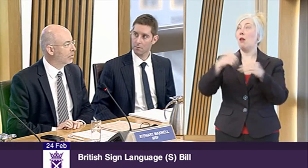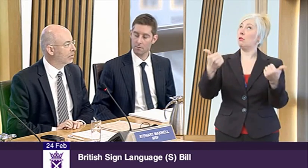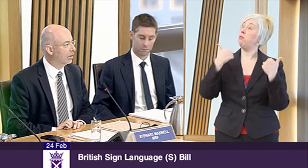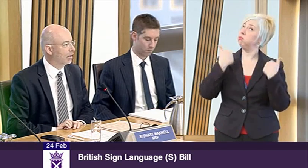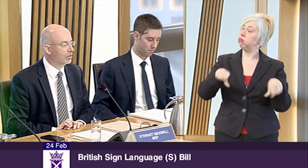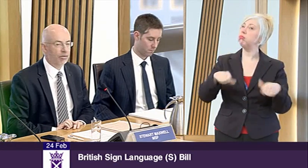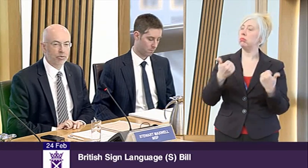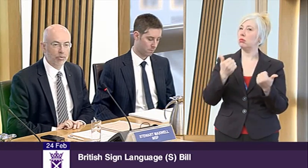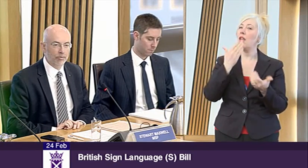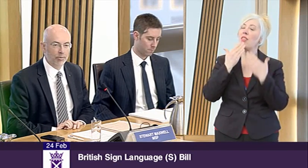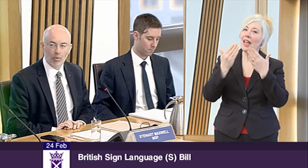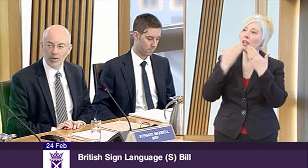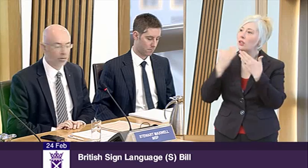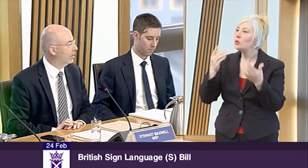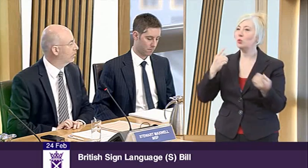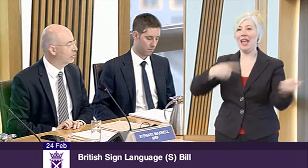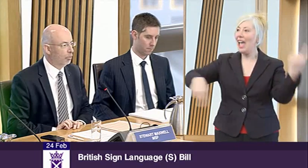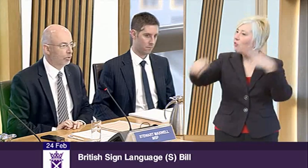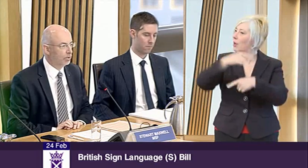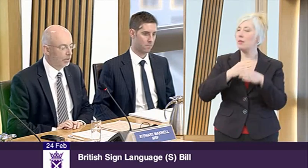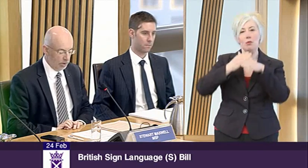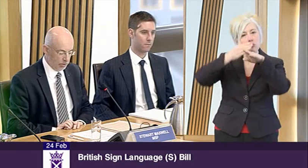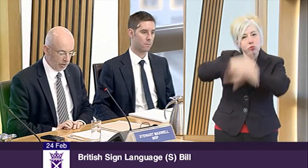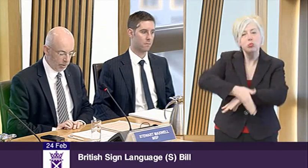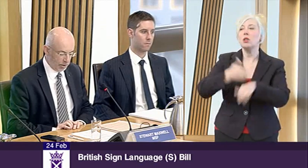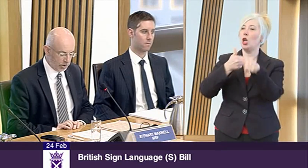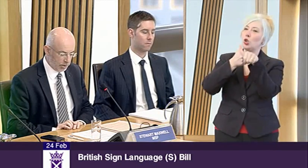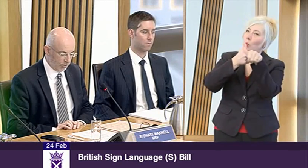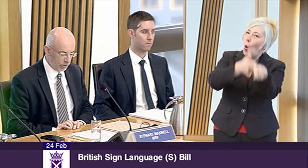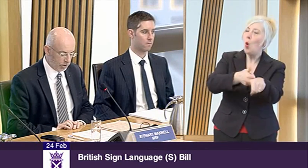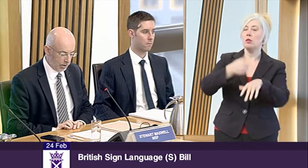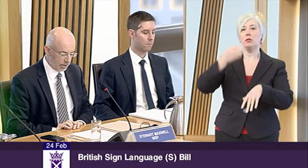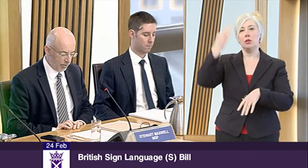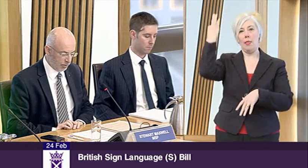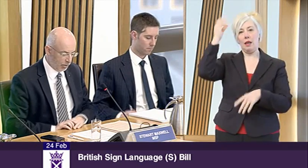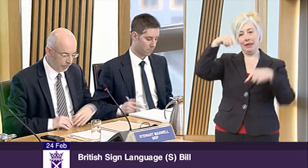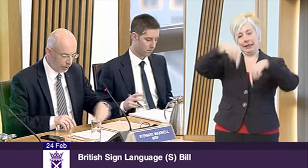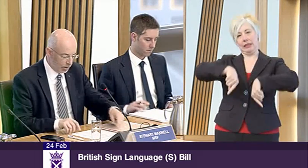the clerks and others who have been working on that to support the committee’s endeavours